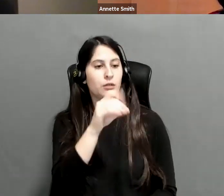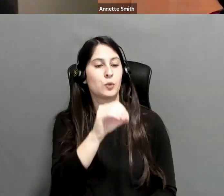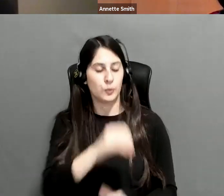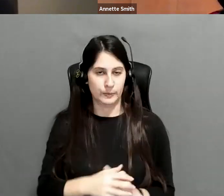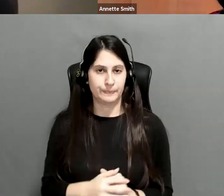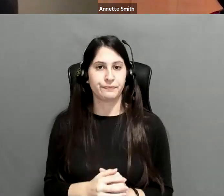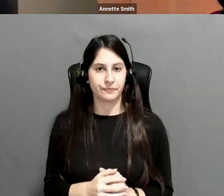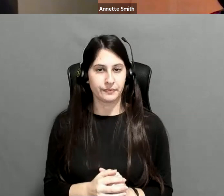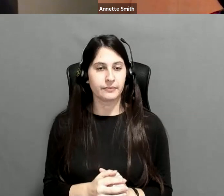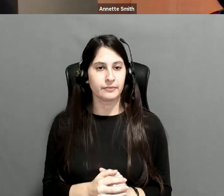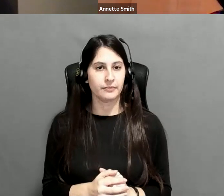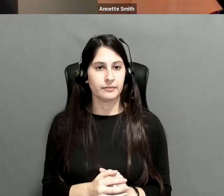Thank you. Well, also, Shira, Patrick wants to know do you do this presentation to, for other organizations?